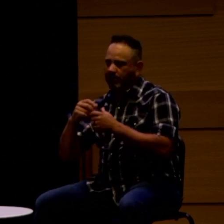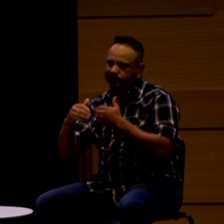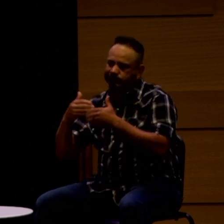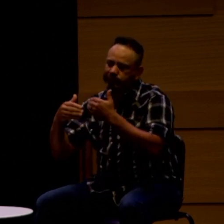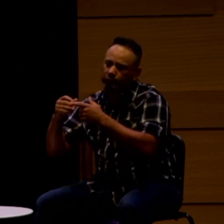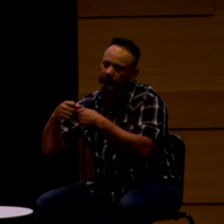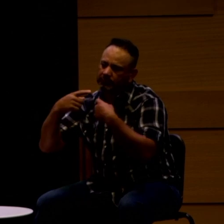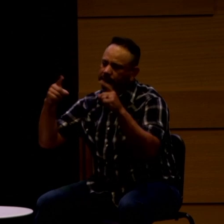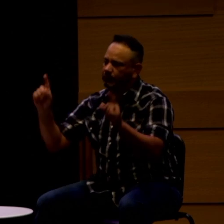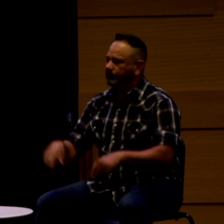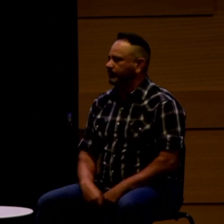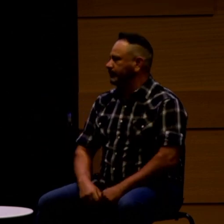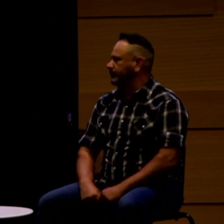We kept working towards success.